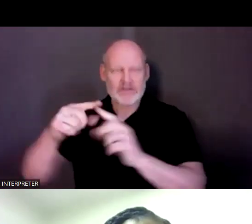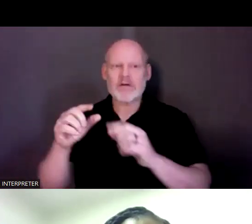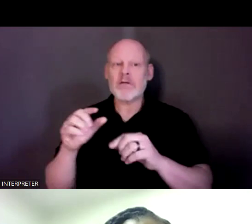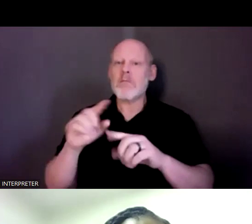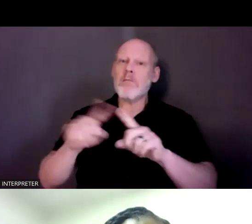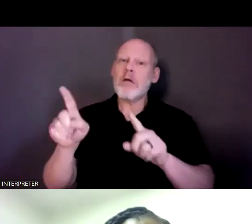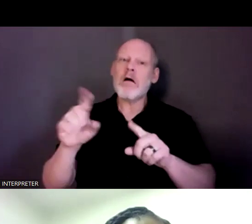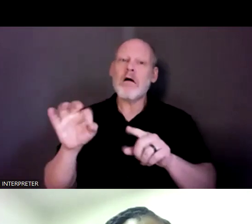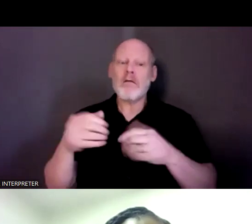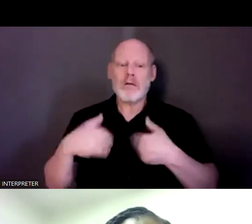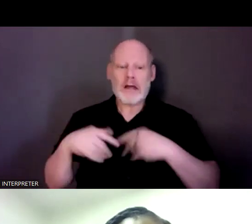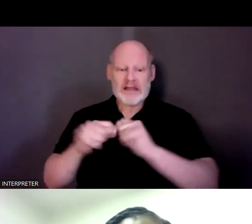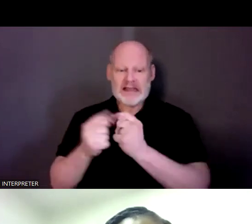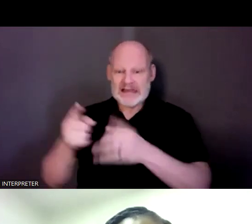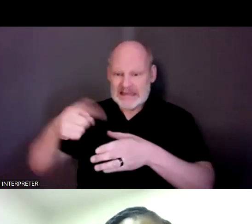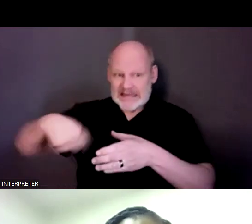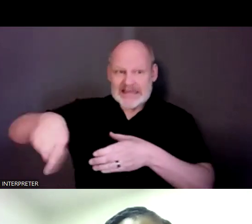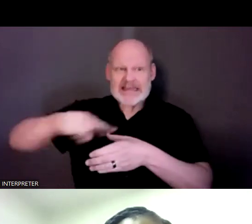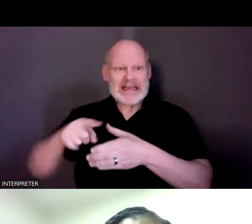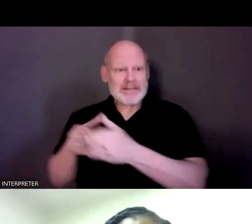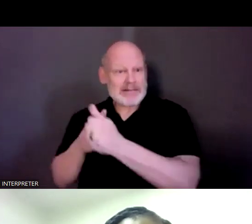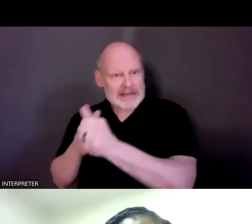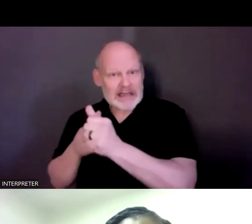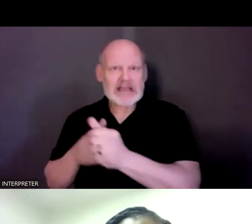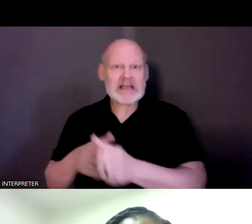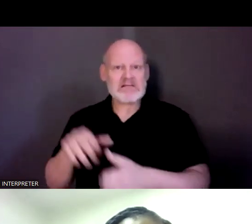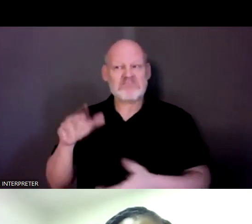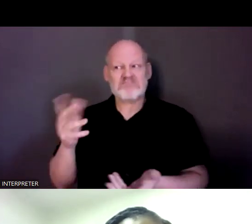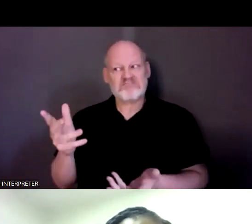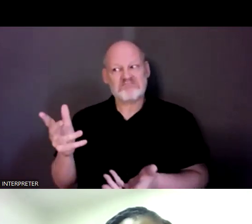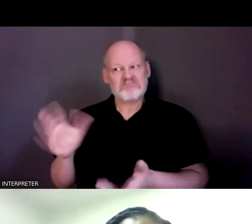keeping us accountable as is what our mission is has really been the best.